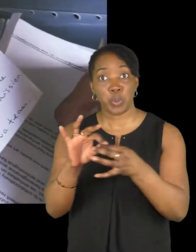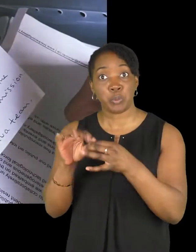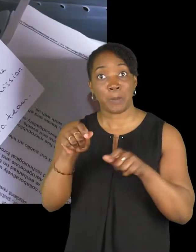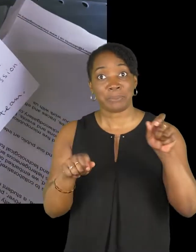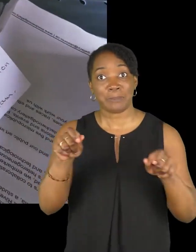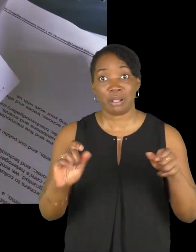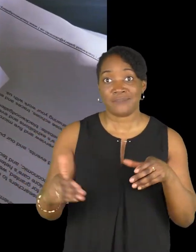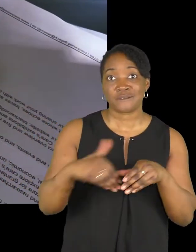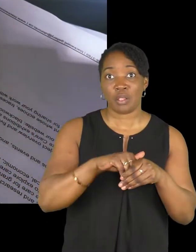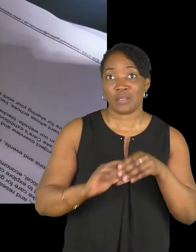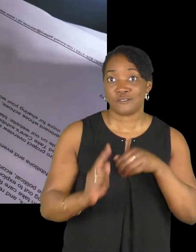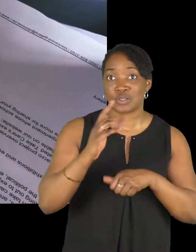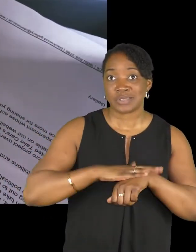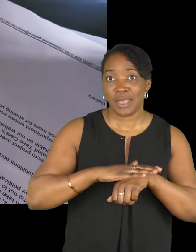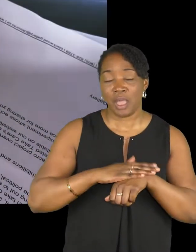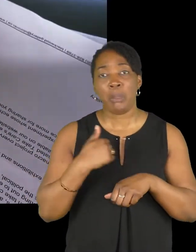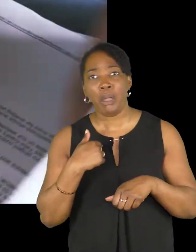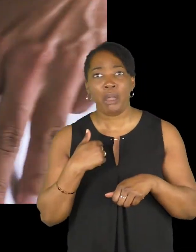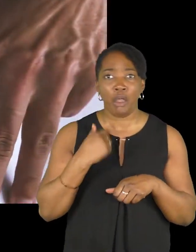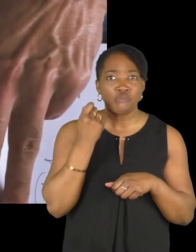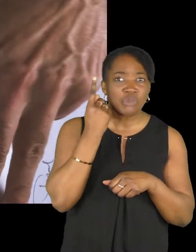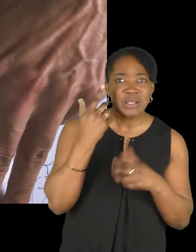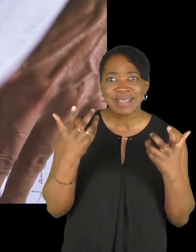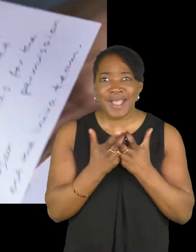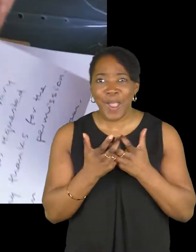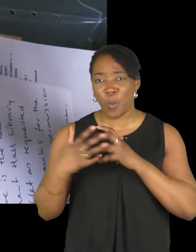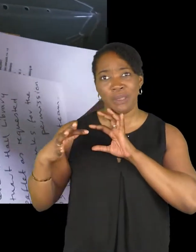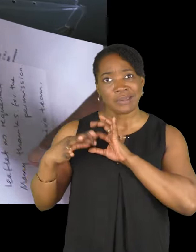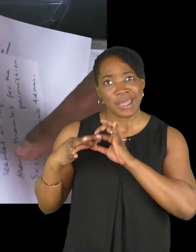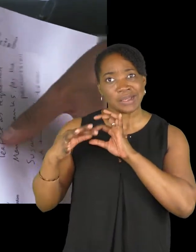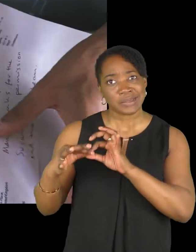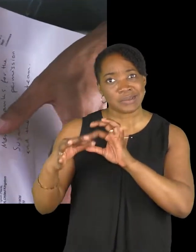and in touch is through conversations, you kind of got more of a sense of how things were connected,